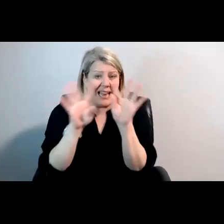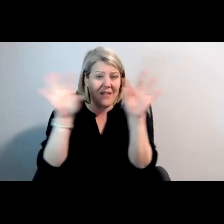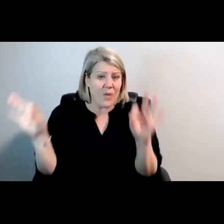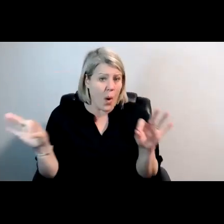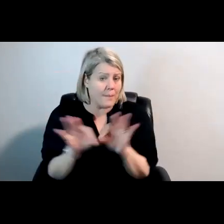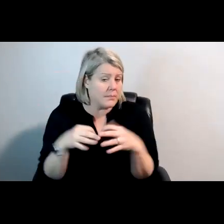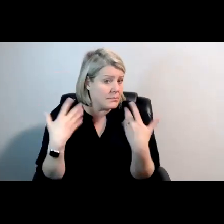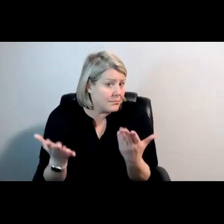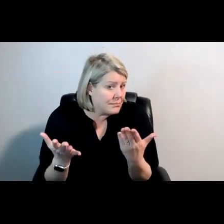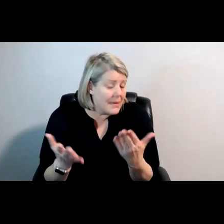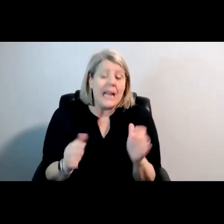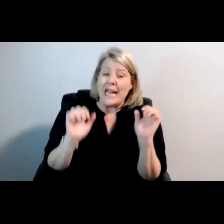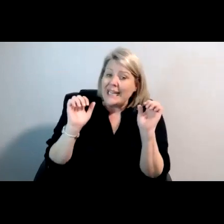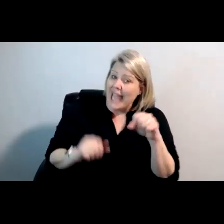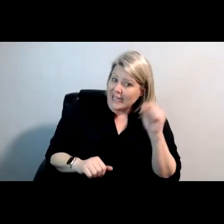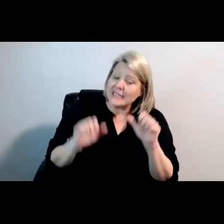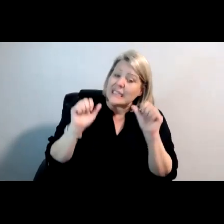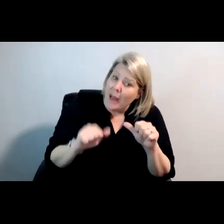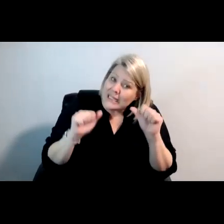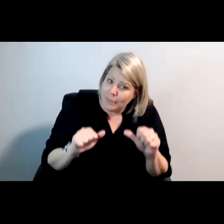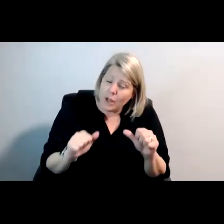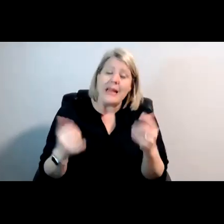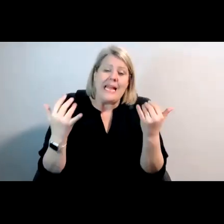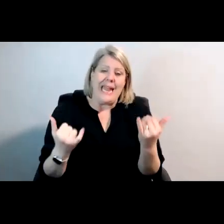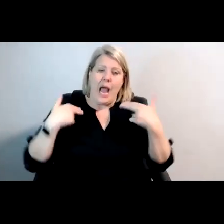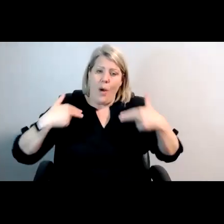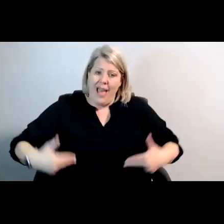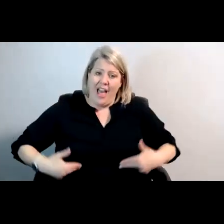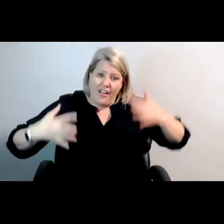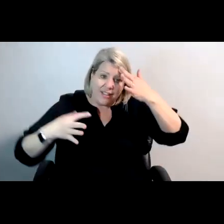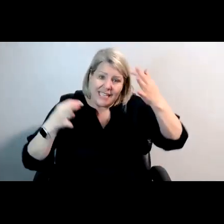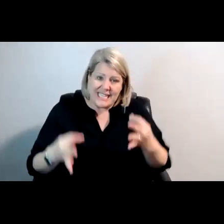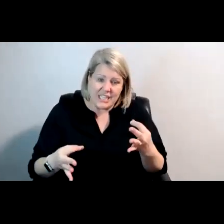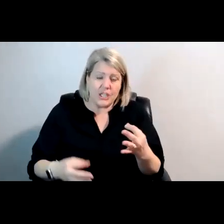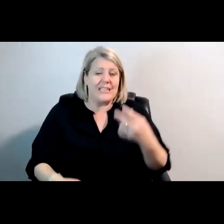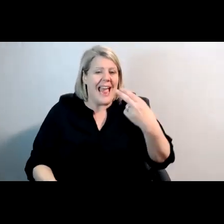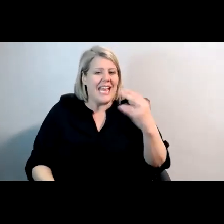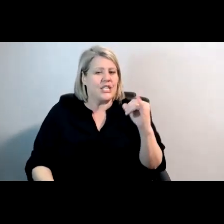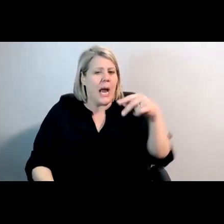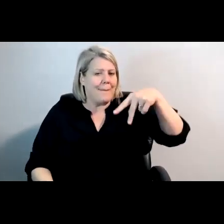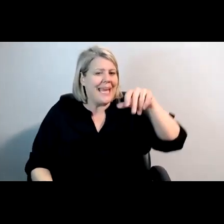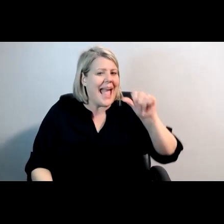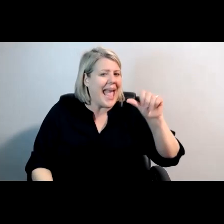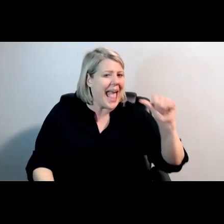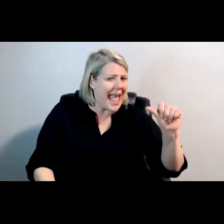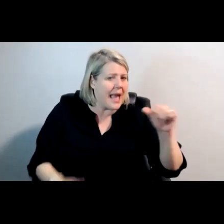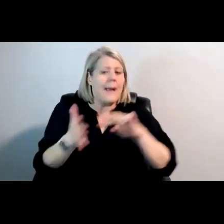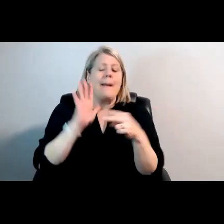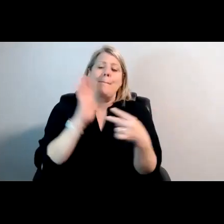[Morgan] It really can be. Health decisions are HIPAA forms. So you would want a HIPAA compliant form